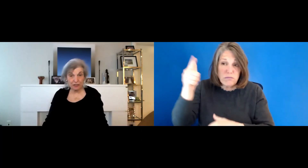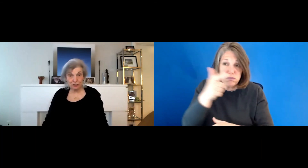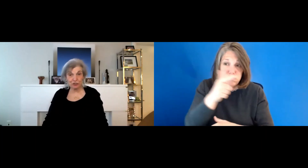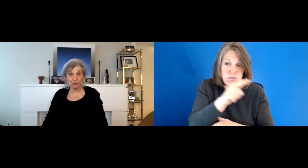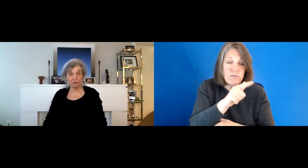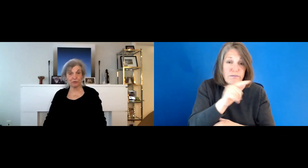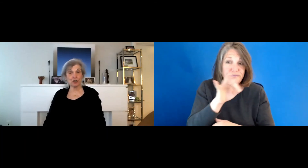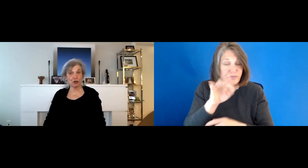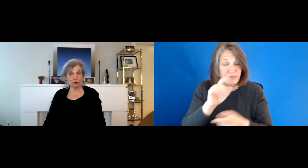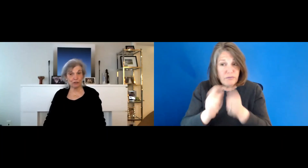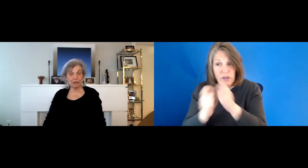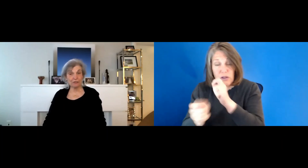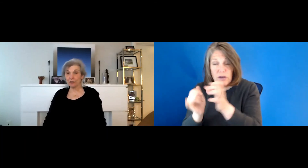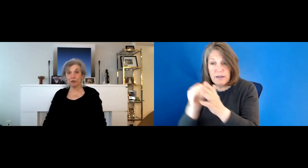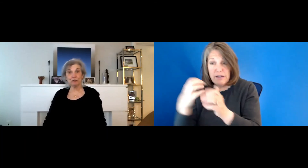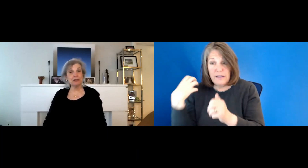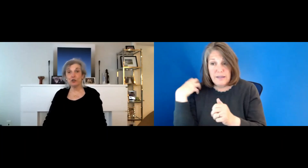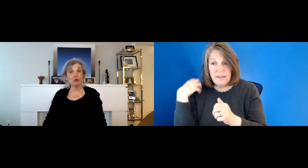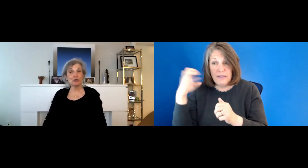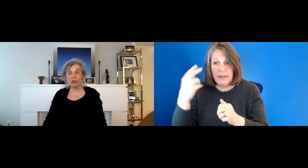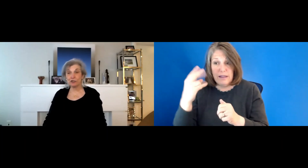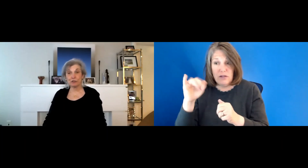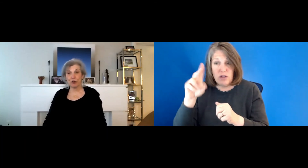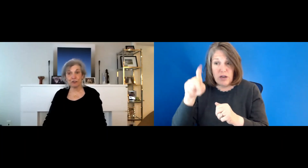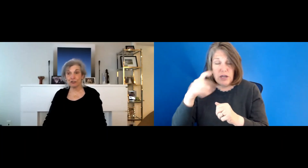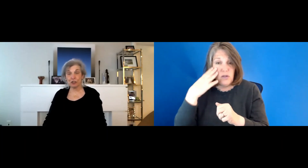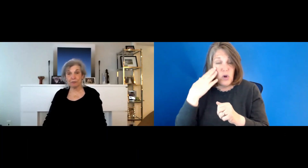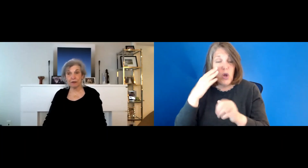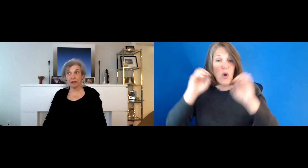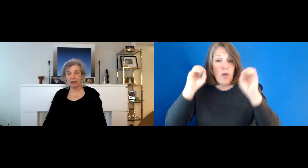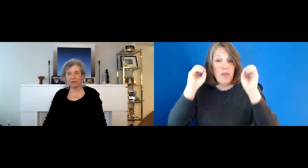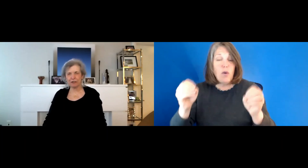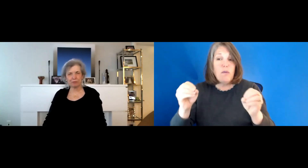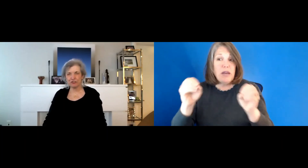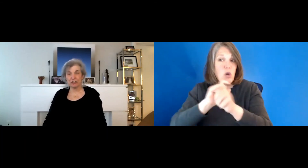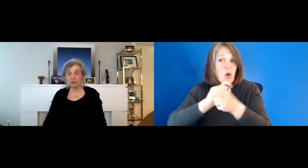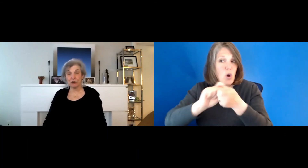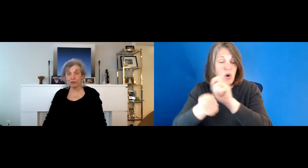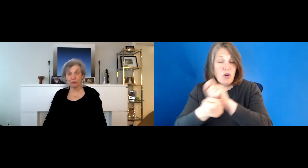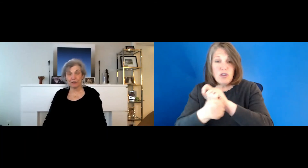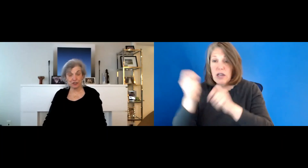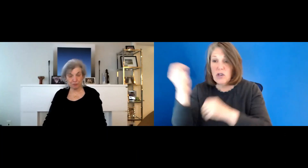to know. There will be note change of presenting author on the spot